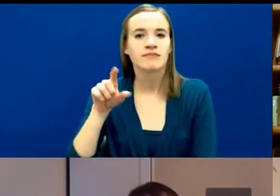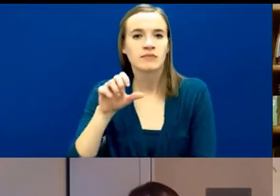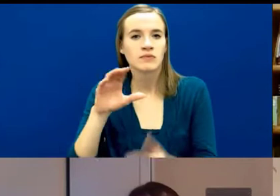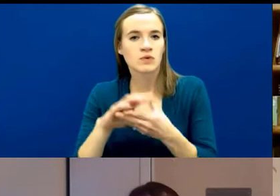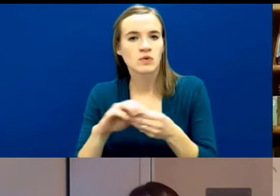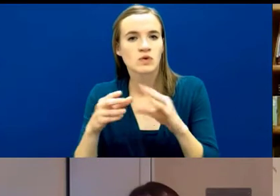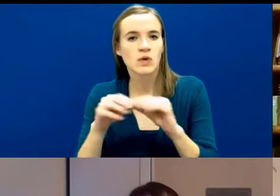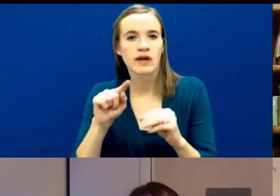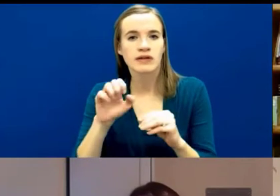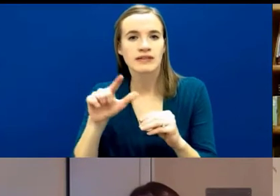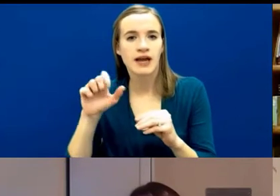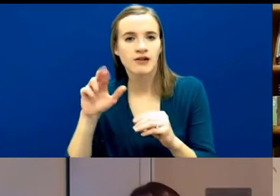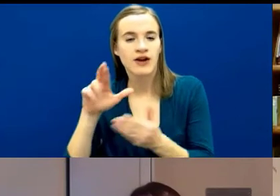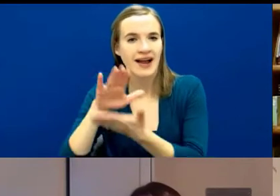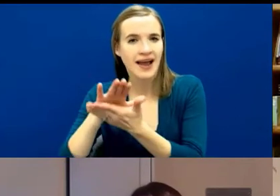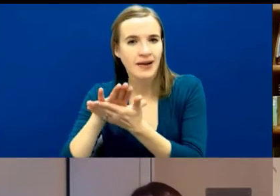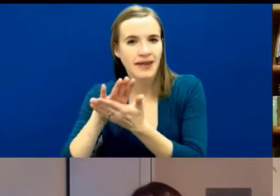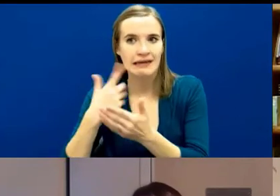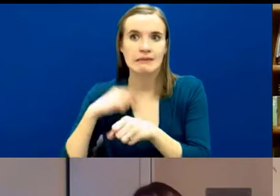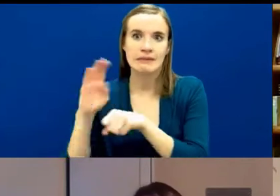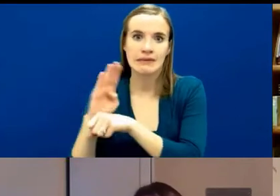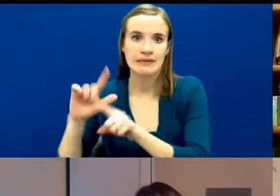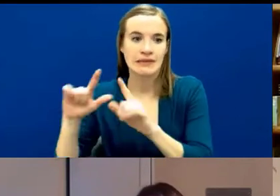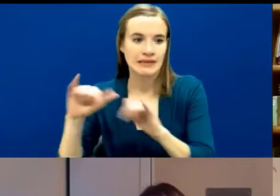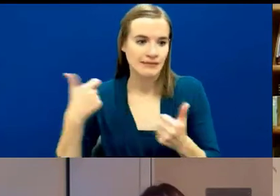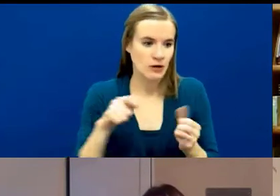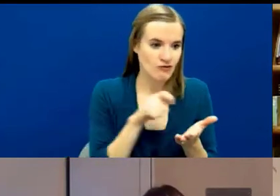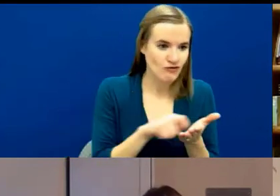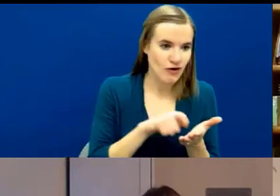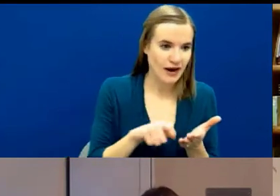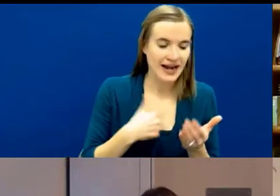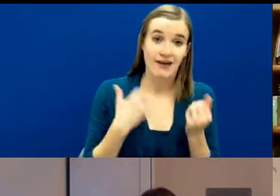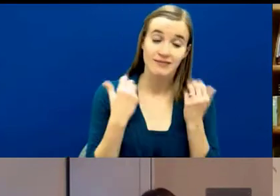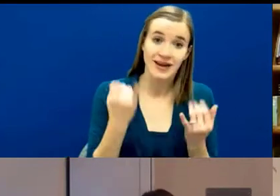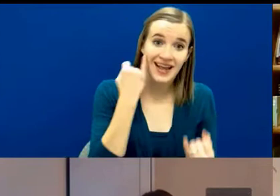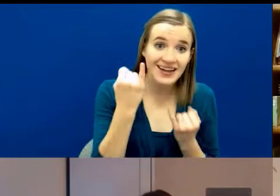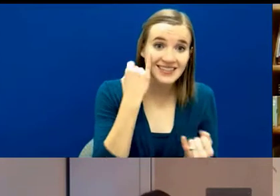done. I'm working on it. Lots of ideas, lots of research, lots of things that I